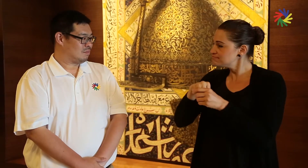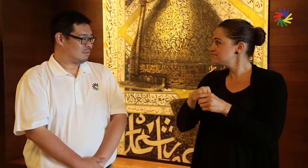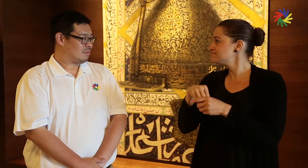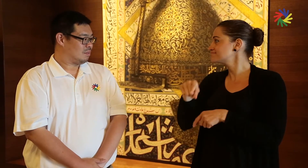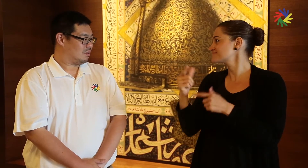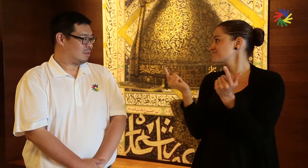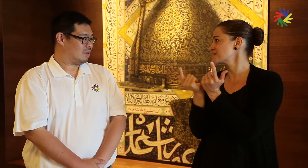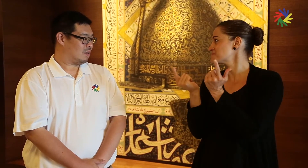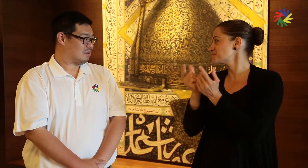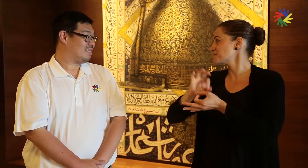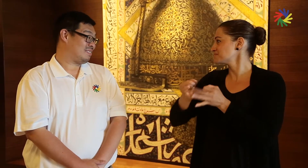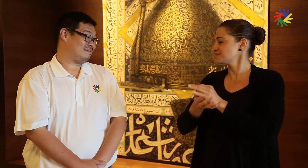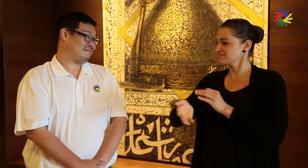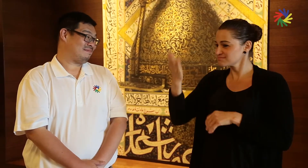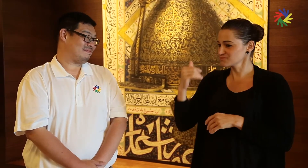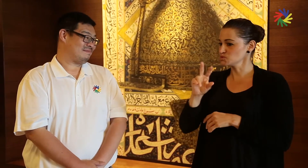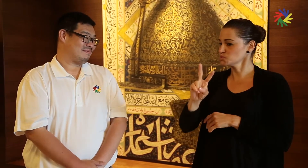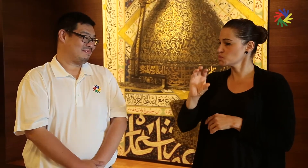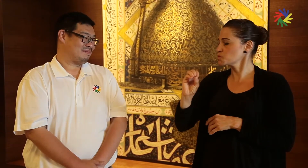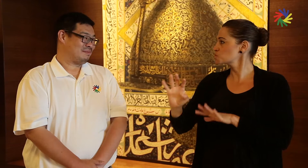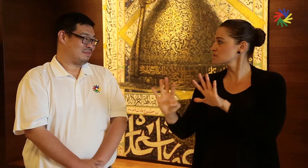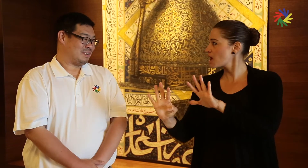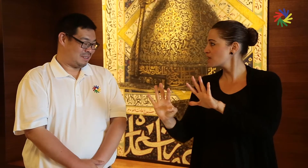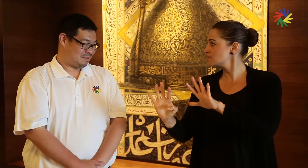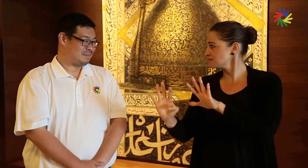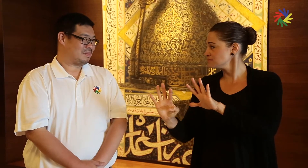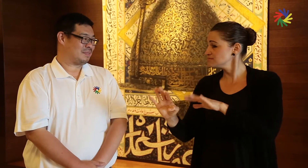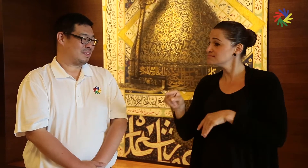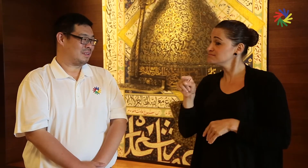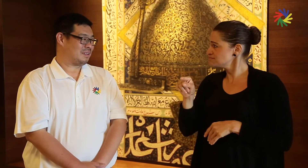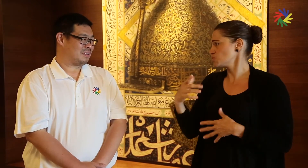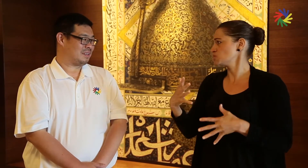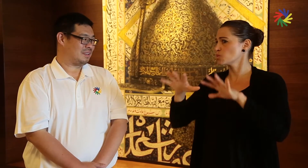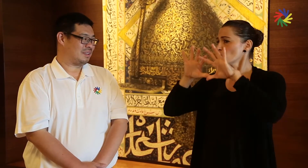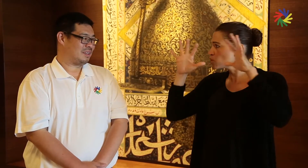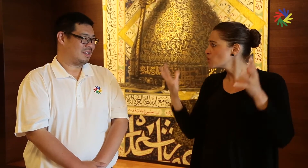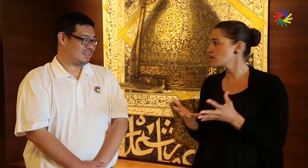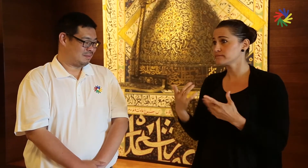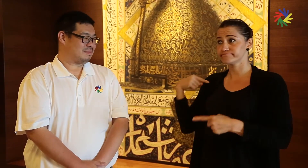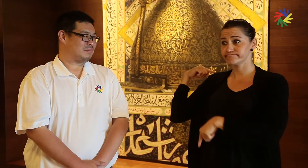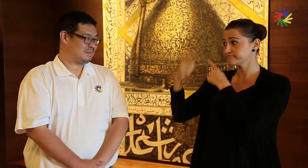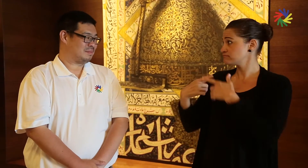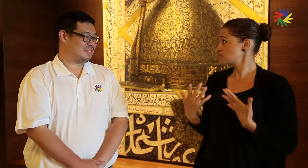Good to know - now another question to ask- you had been involved in the 2009 Summer Deaflympics.